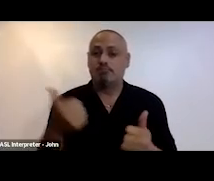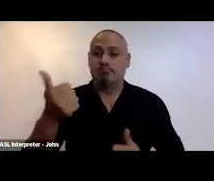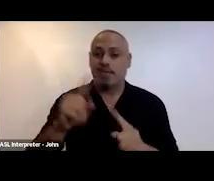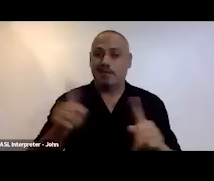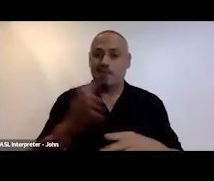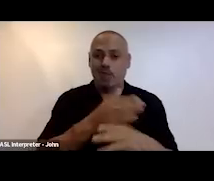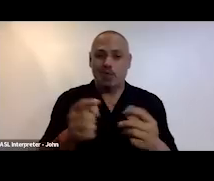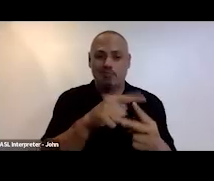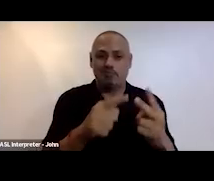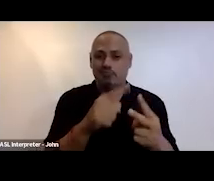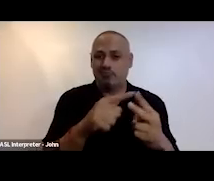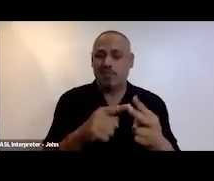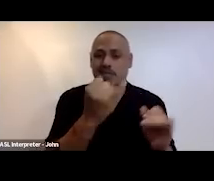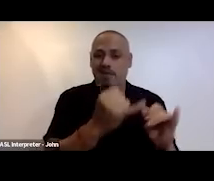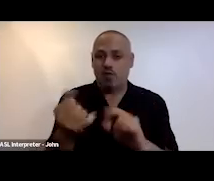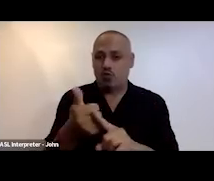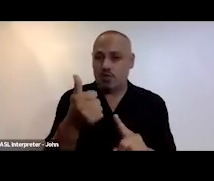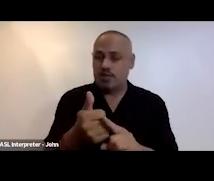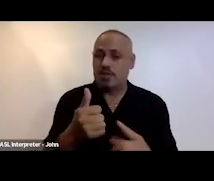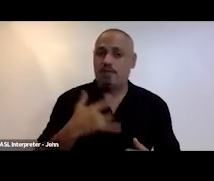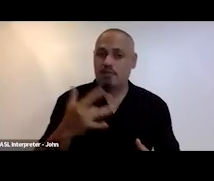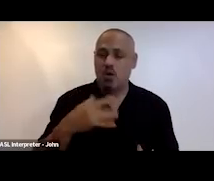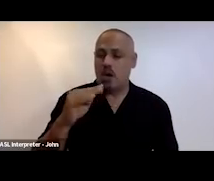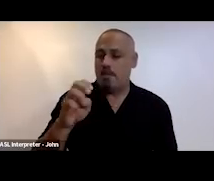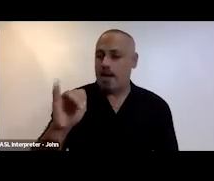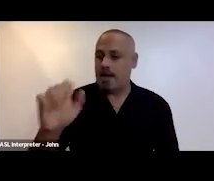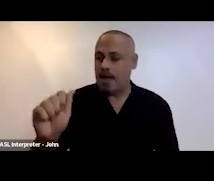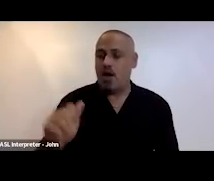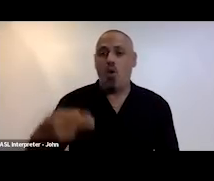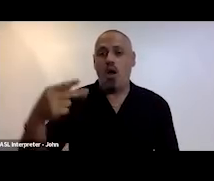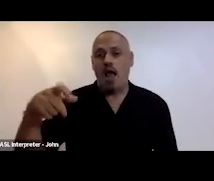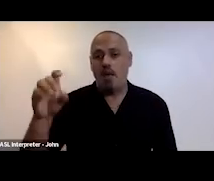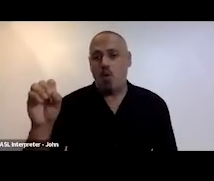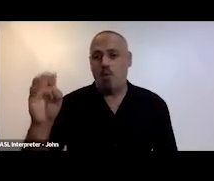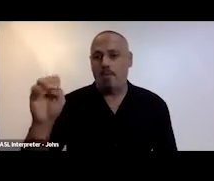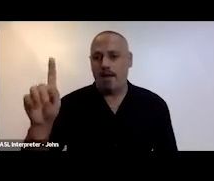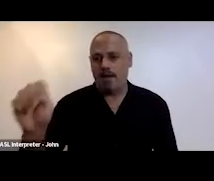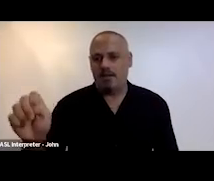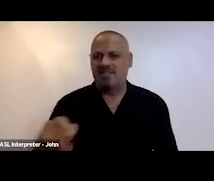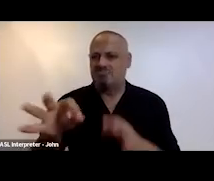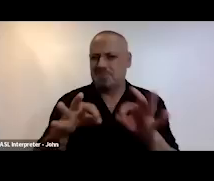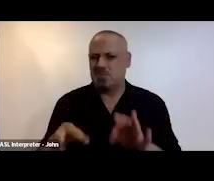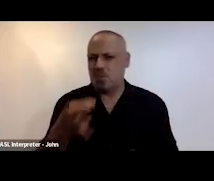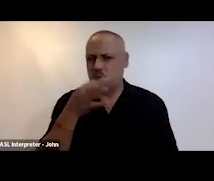is weather the individual experiences mania or hypomania, and I'll describe what those two things are.